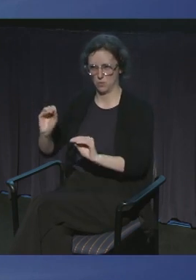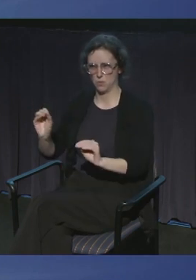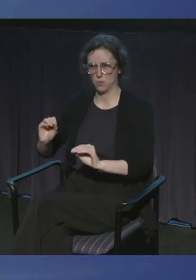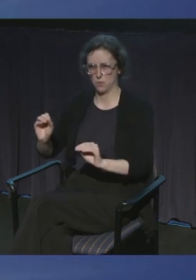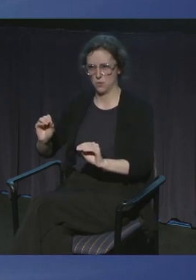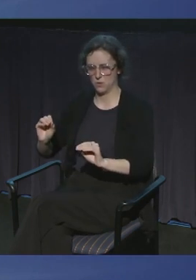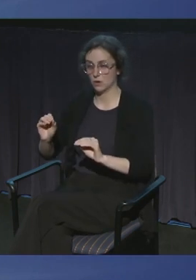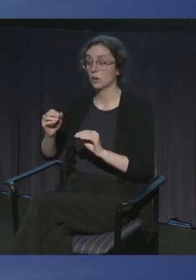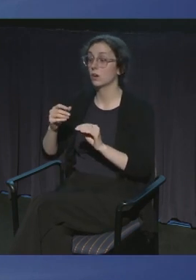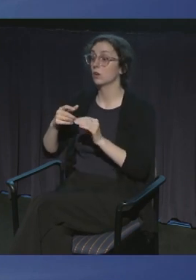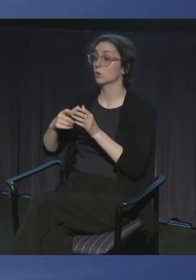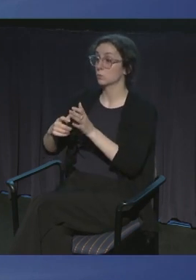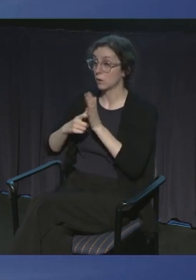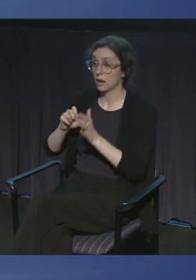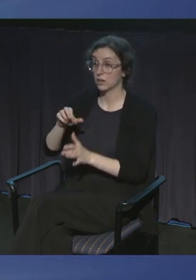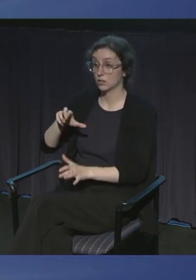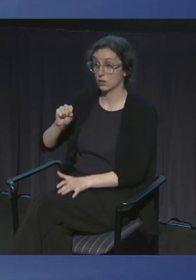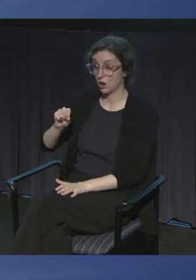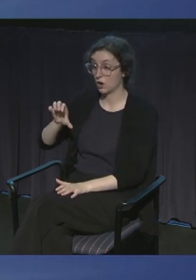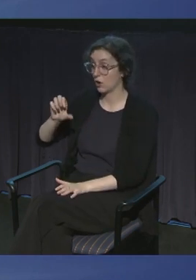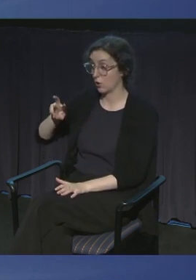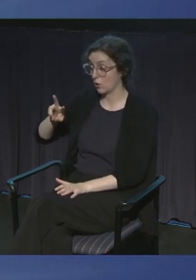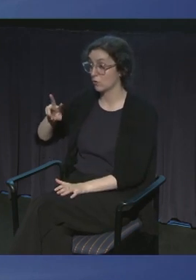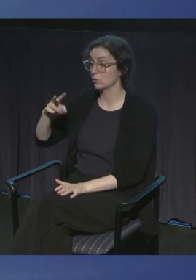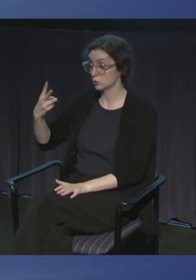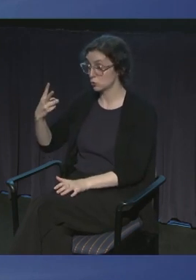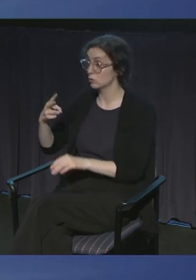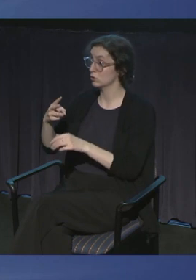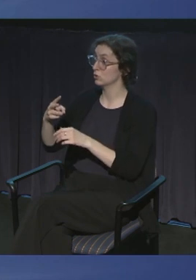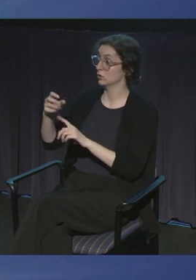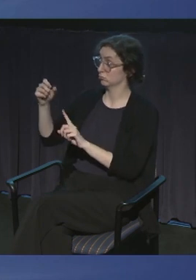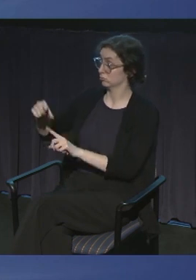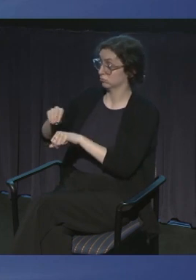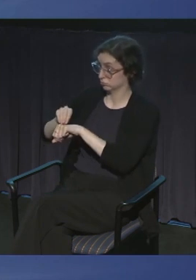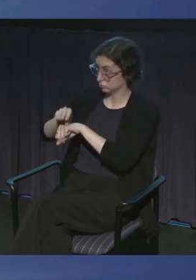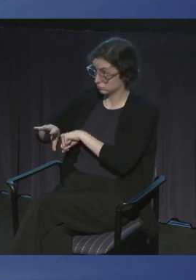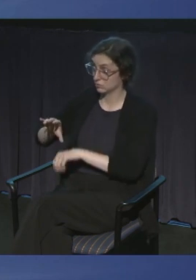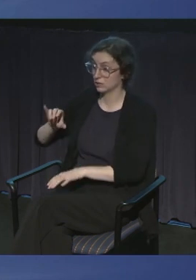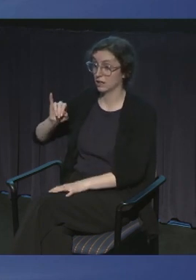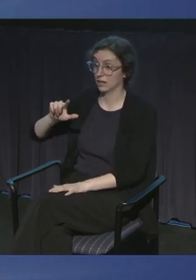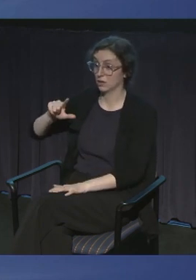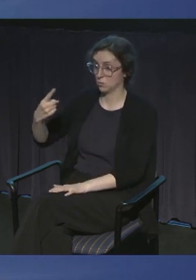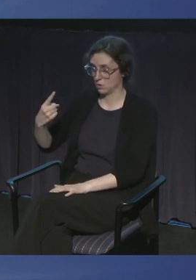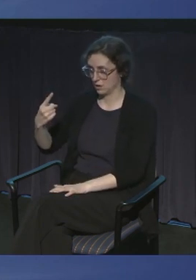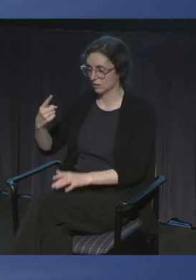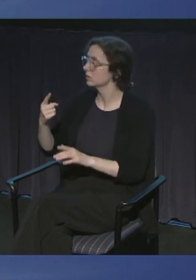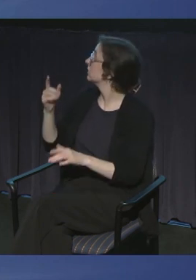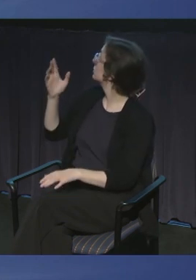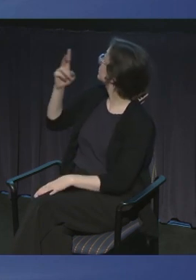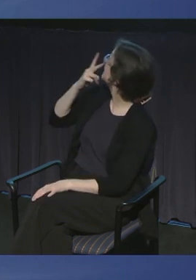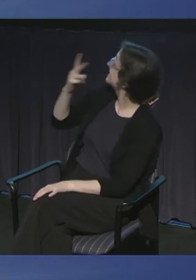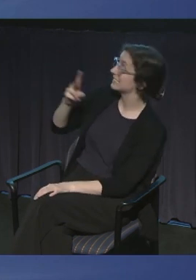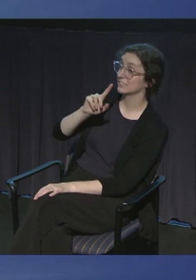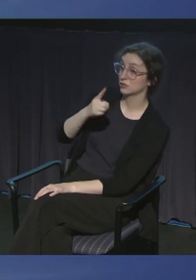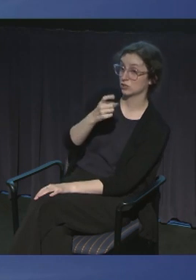SARS-COV2 TO INDUCE IL-1? HERE